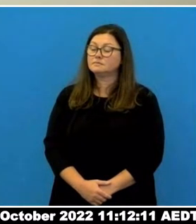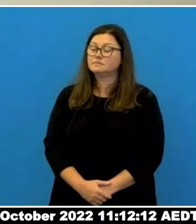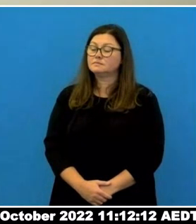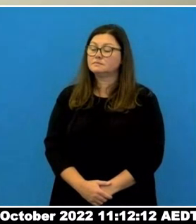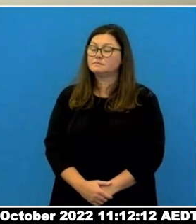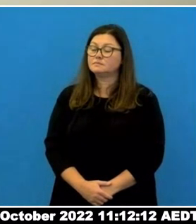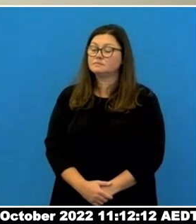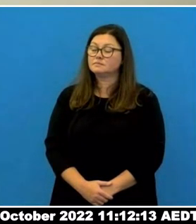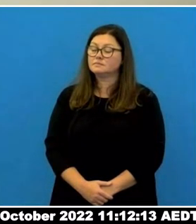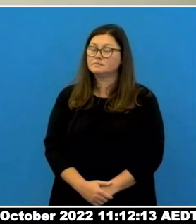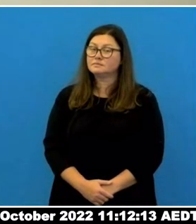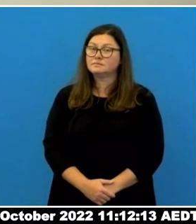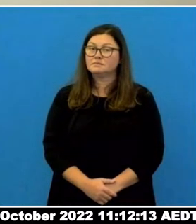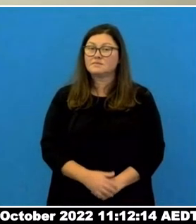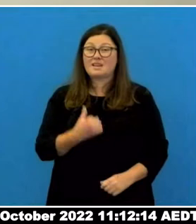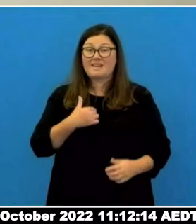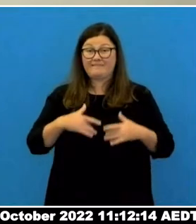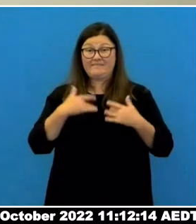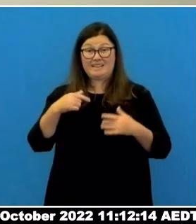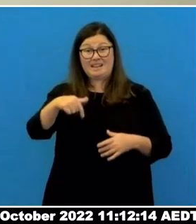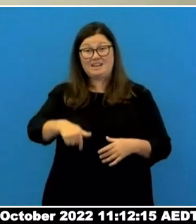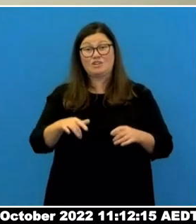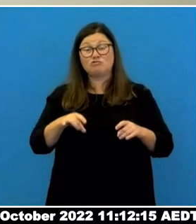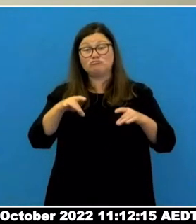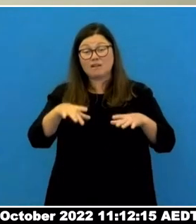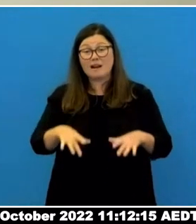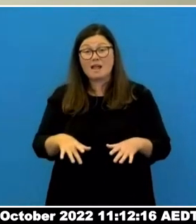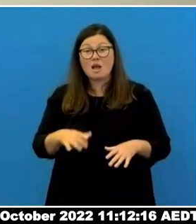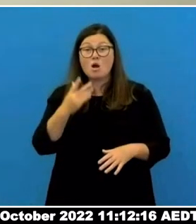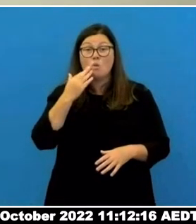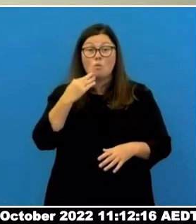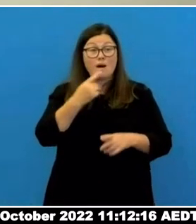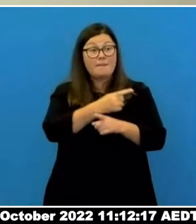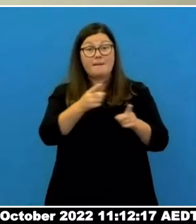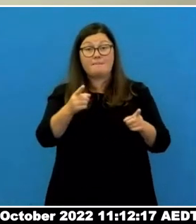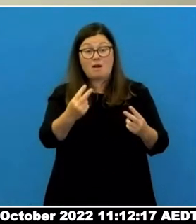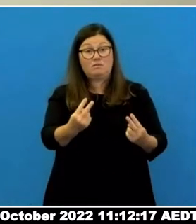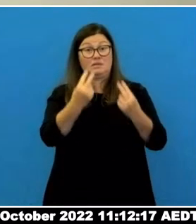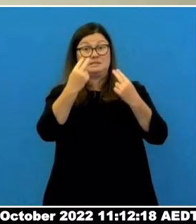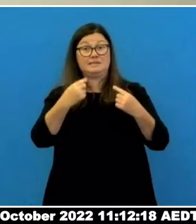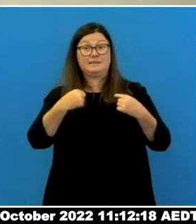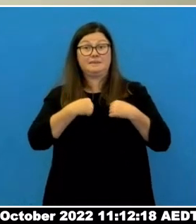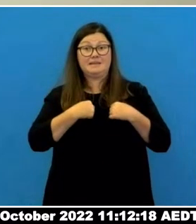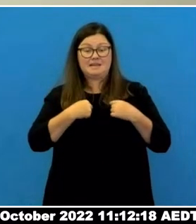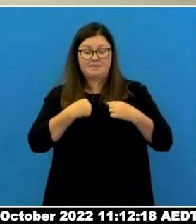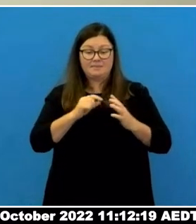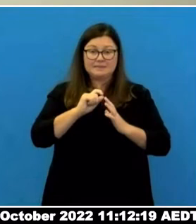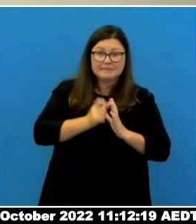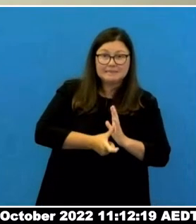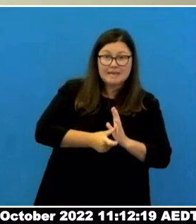What I feel like in Australia is that when people look at me, being a disabled person, as if I'm an animal,